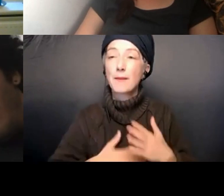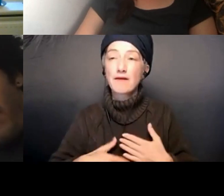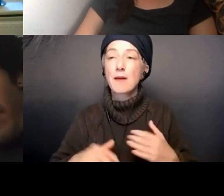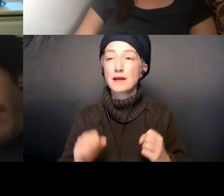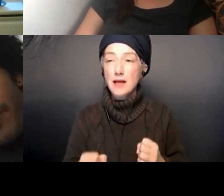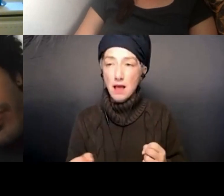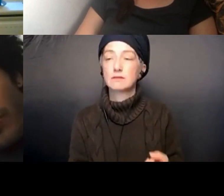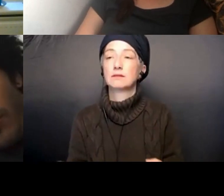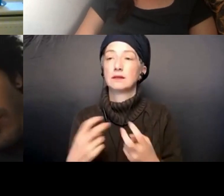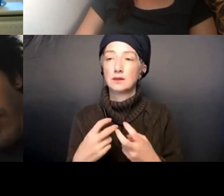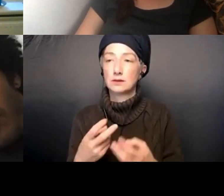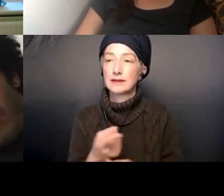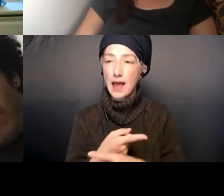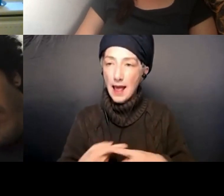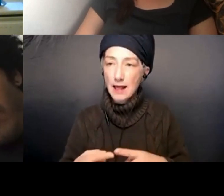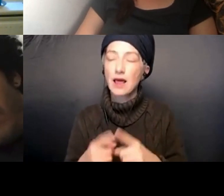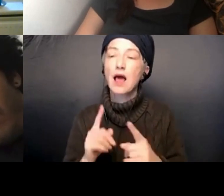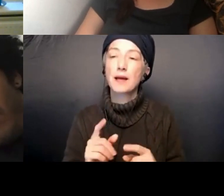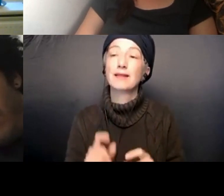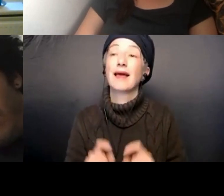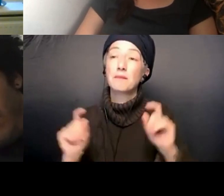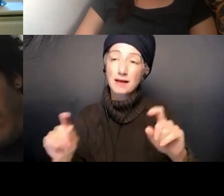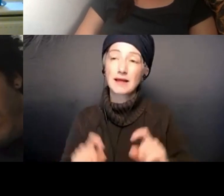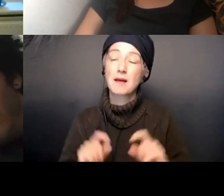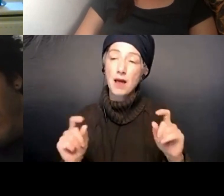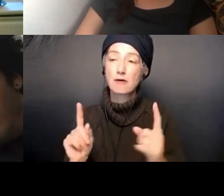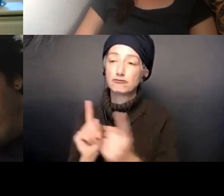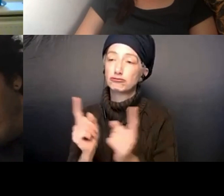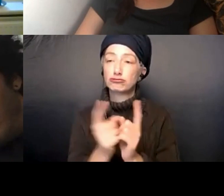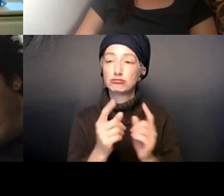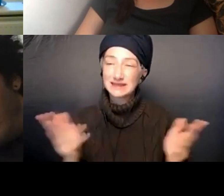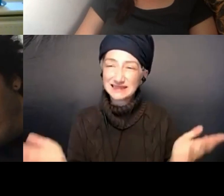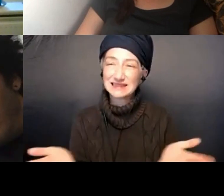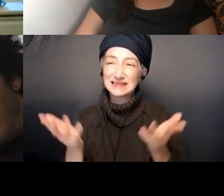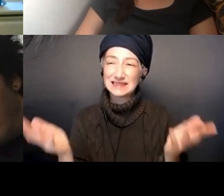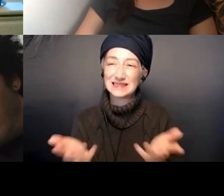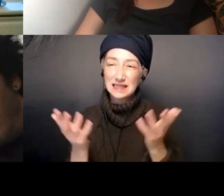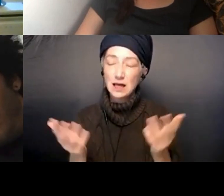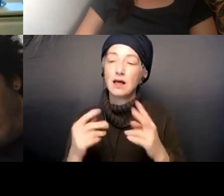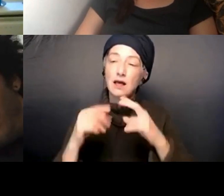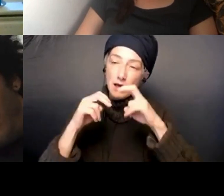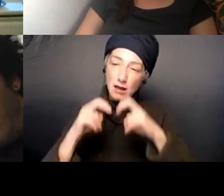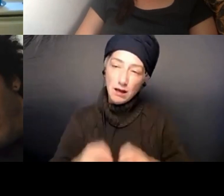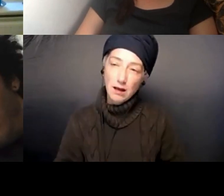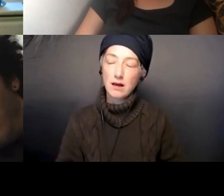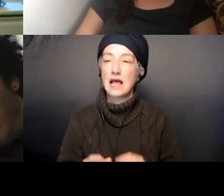But then also through talking about these things with each other and exploring them together, it also pushes us